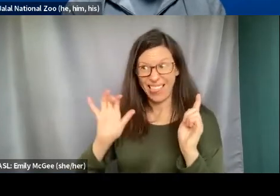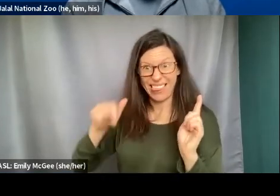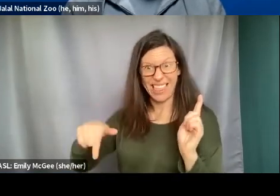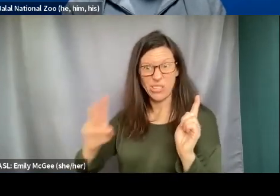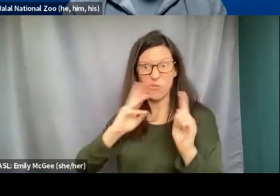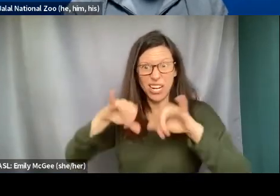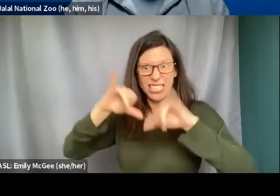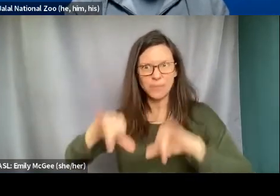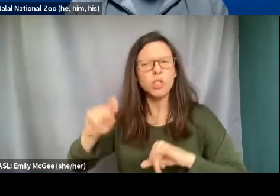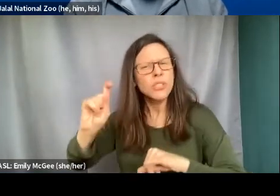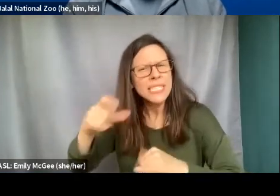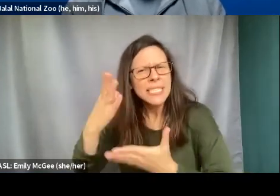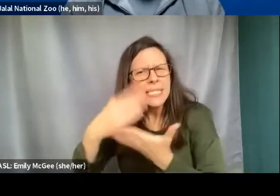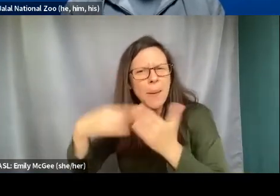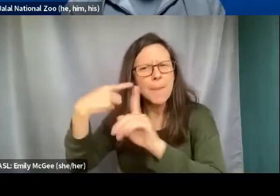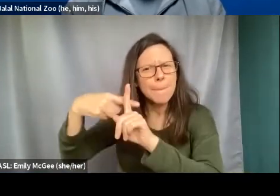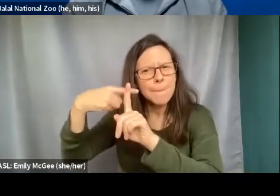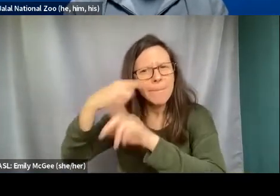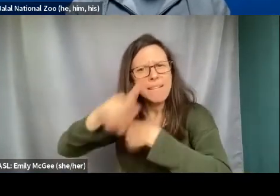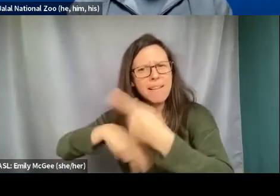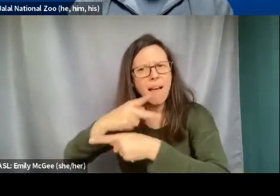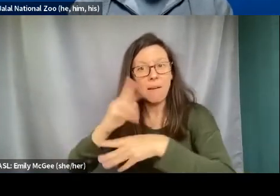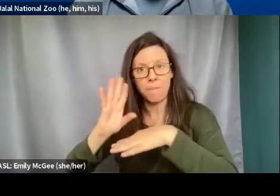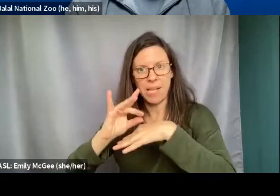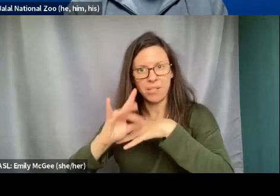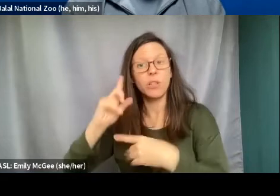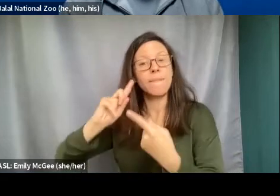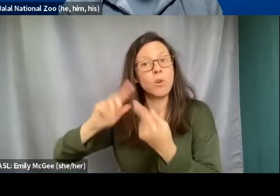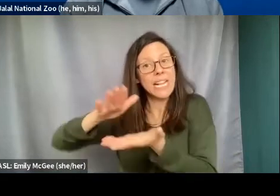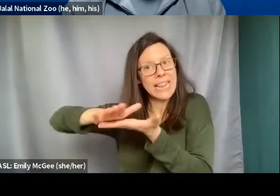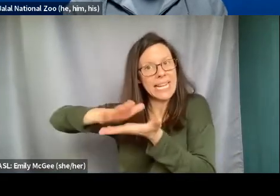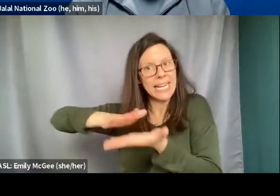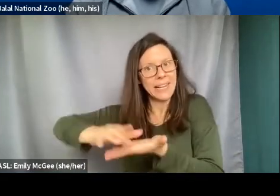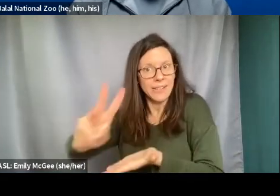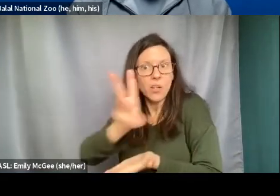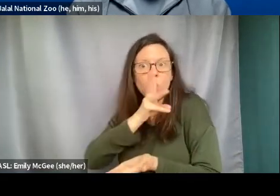will help to clean the water and actually break it down. >>Jalal: Yeah. >>Shellie: So once again it's taking care